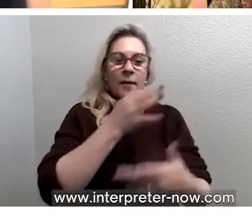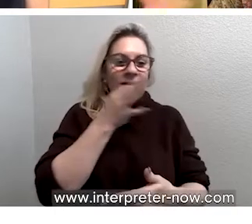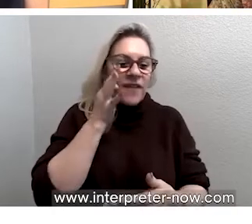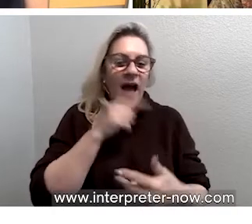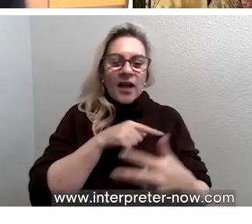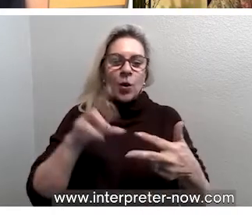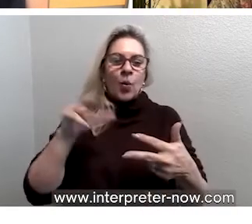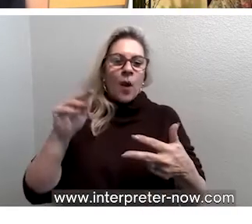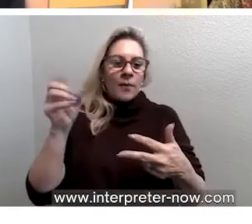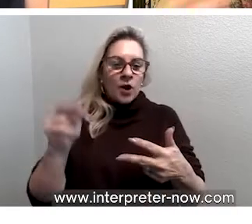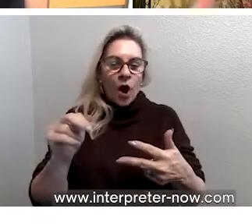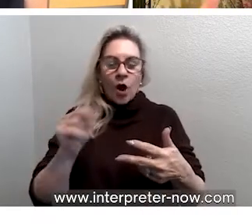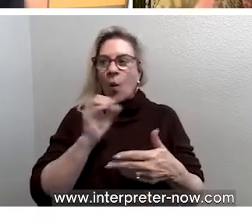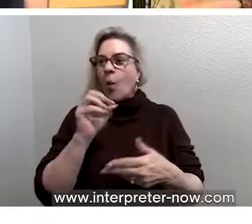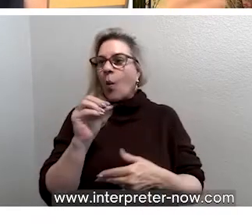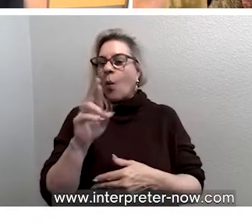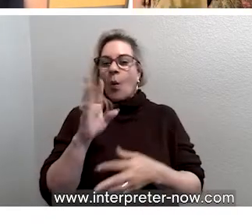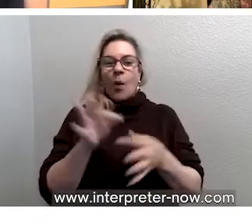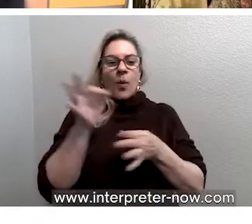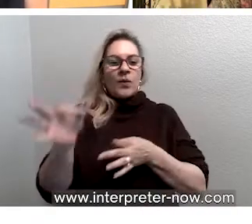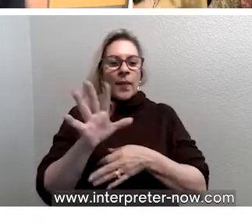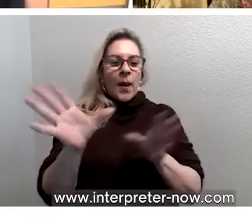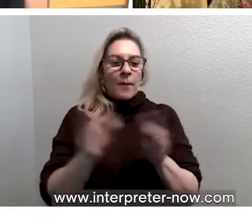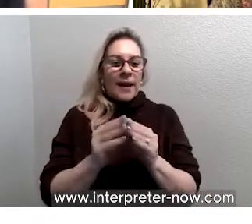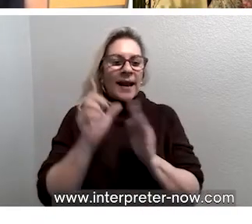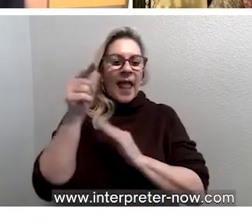their meanings to later in the day or earlier in the day, or if they're not working from